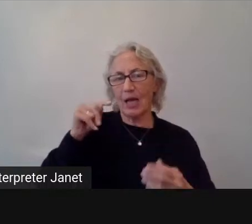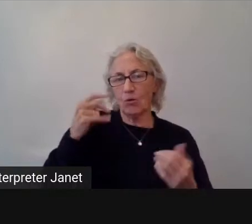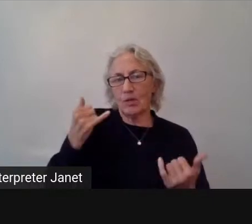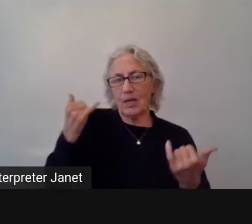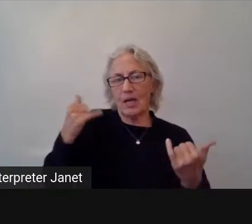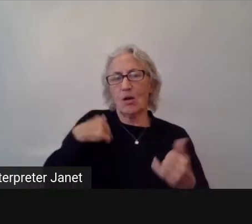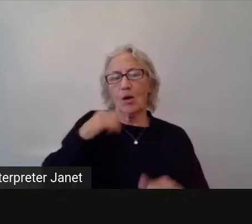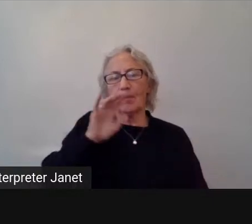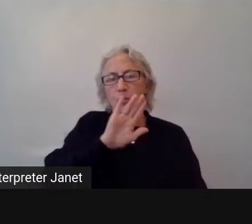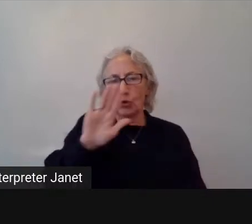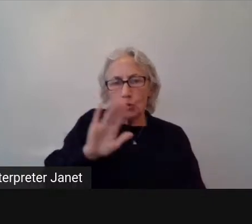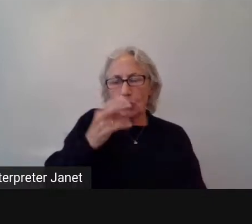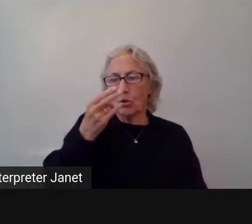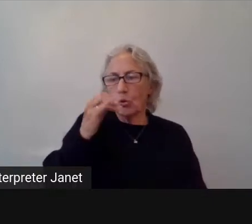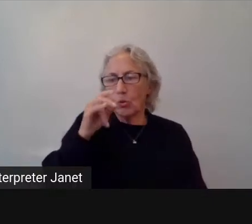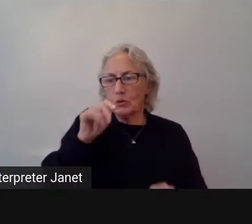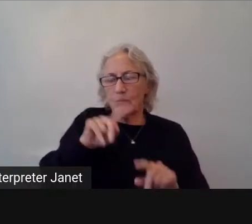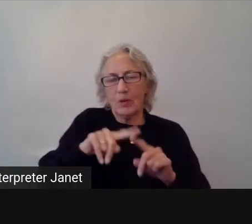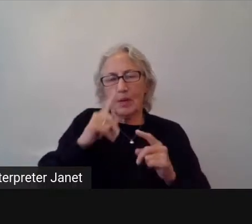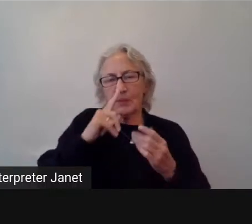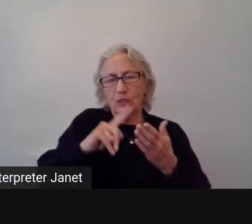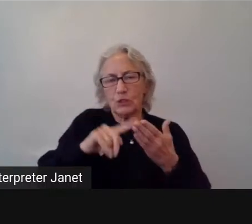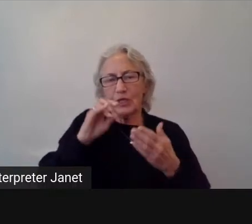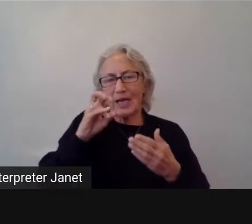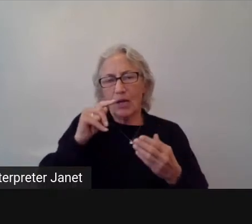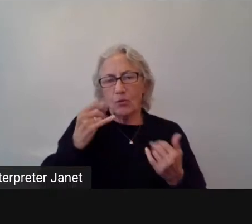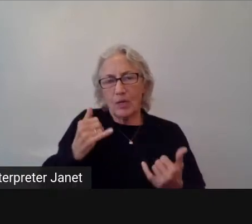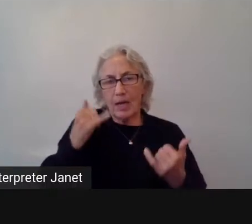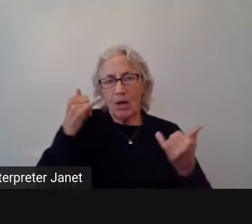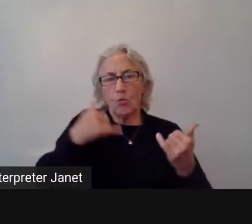Provide feedback at her website and get a free T-shirt.